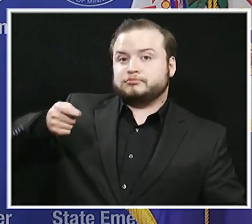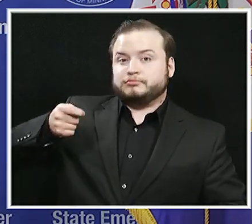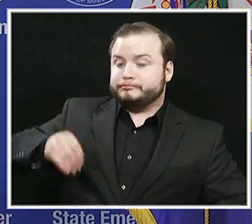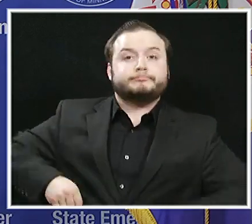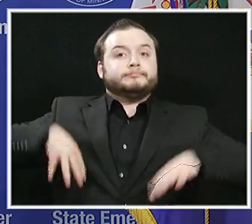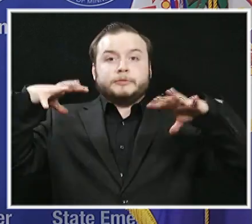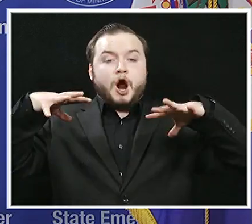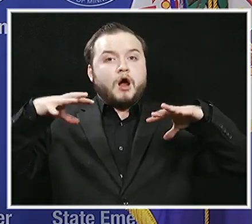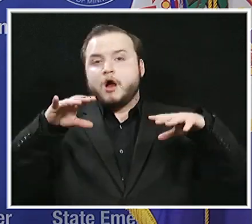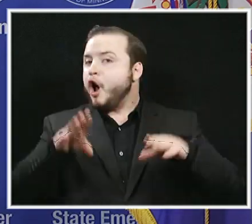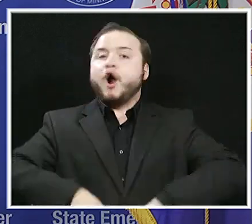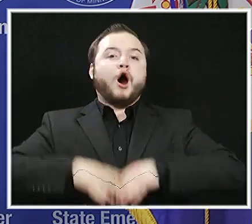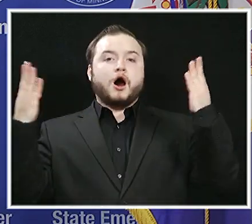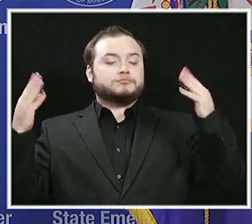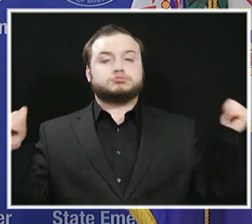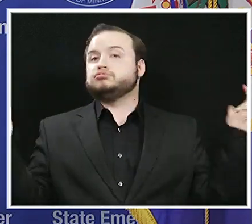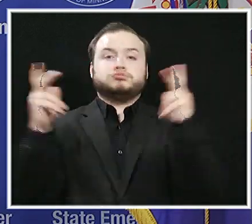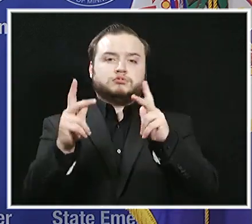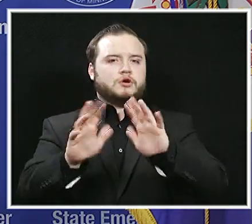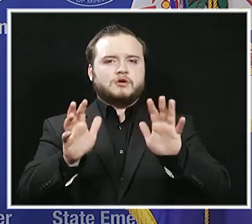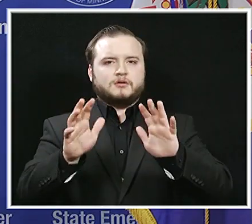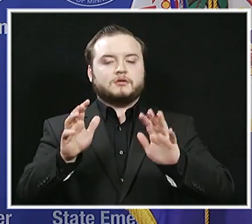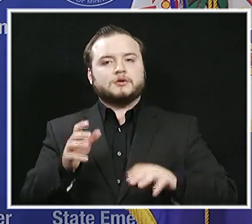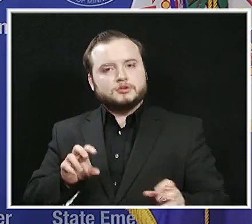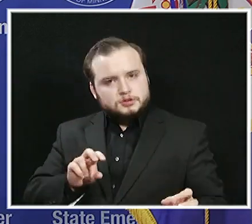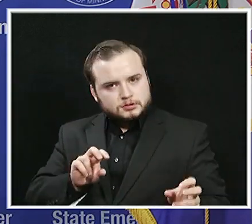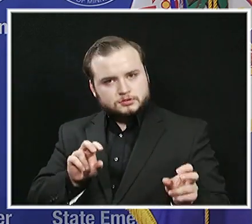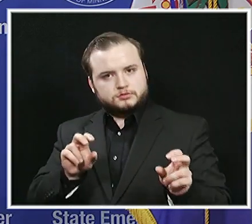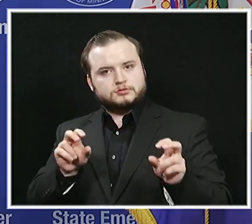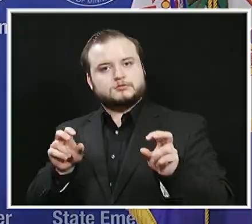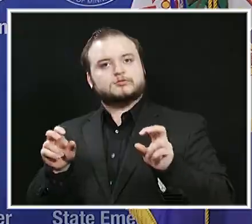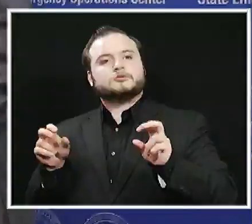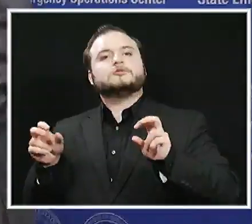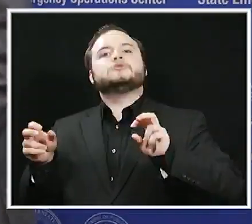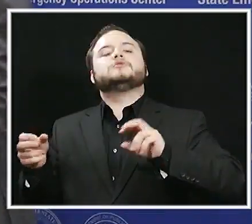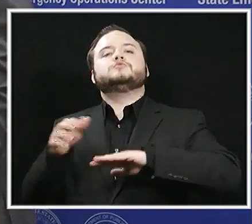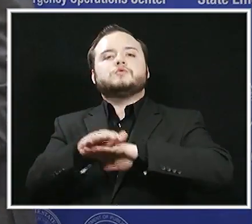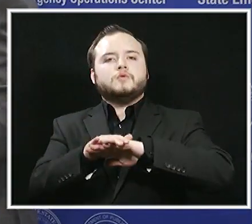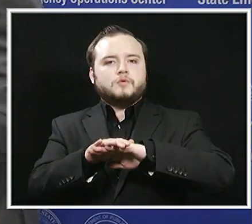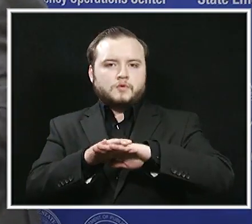say you cannot isolate people until that happens, again, it's not light switch, it's not